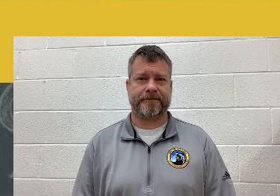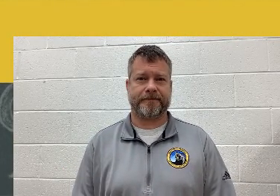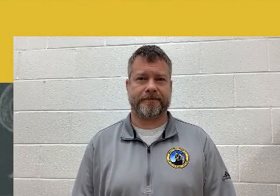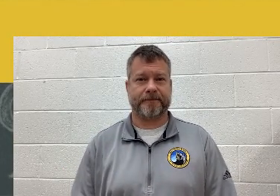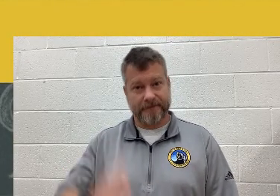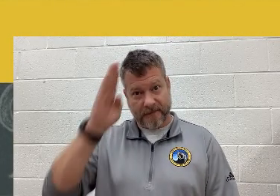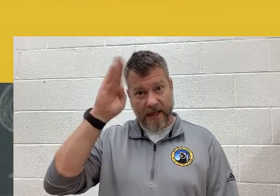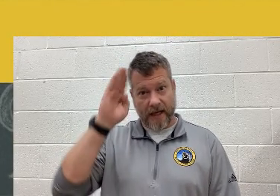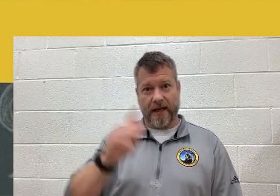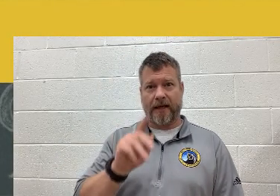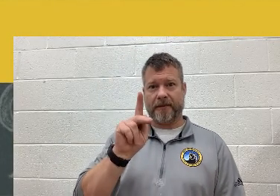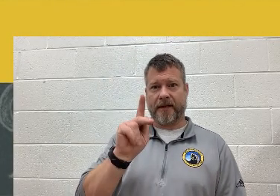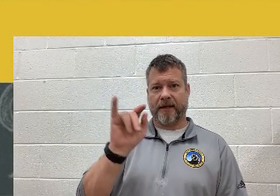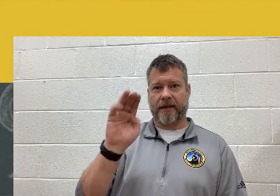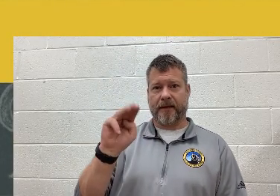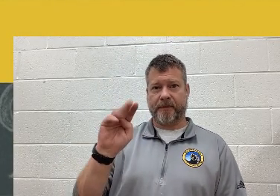Hi, I'm Kimmy and welcome to this month in